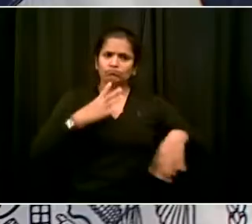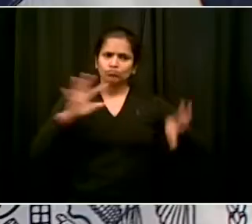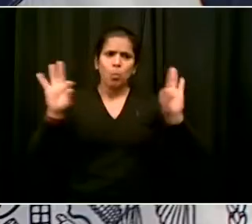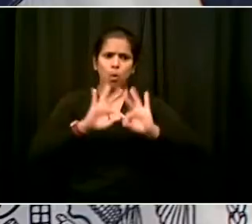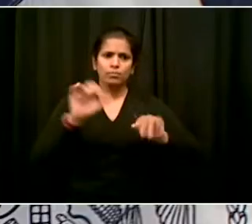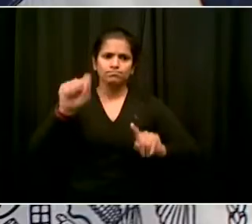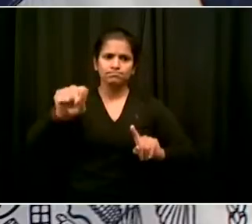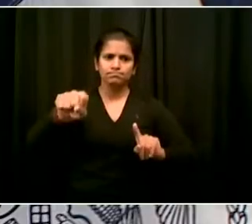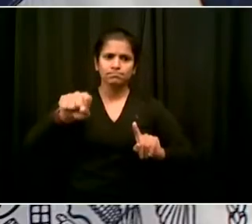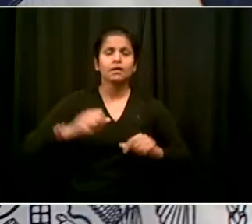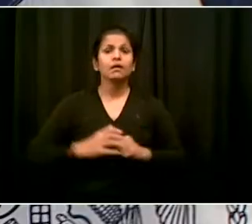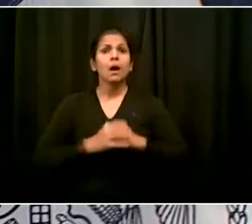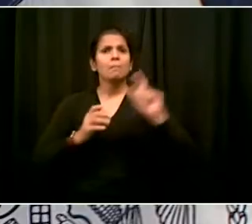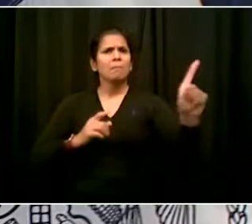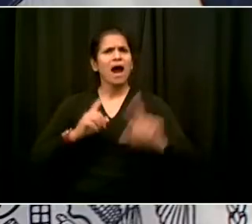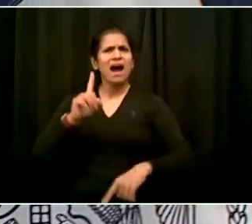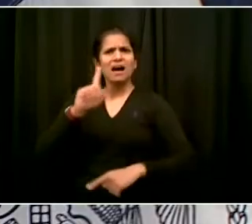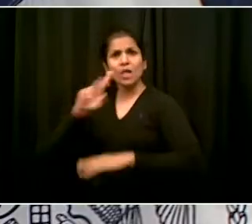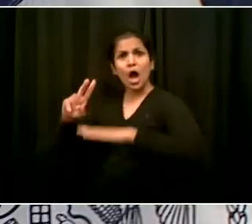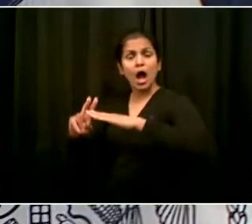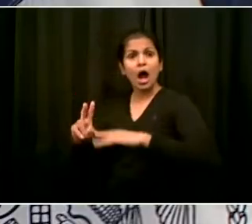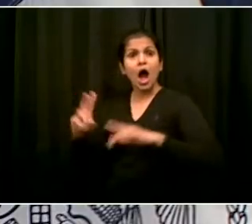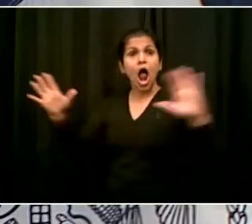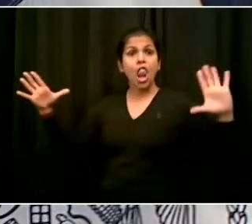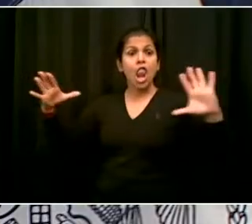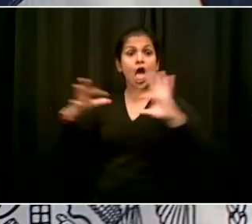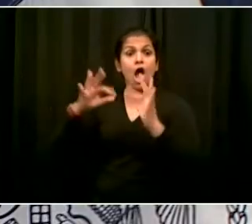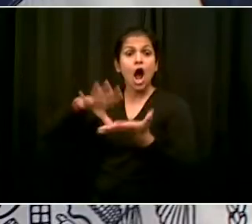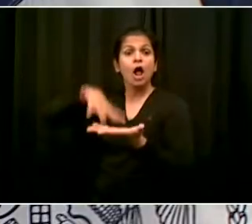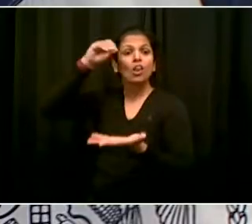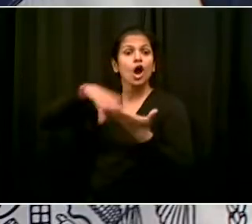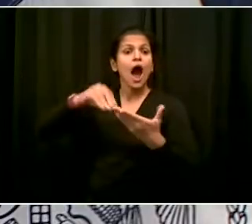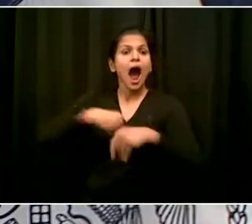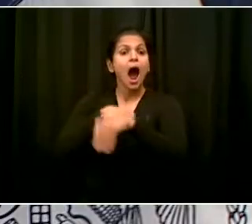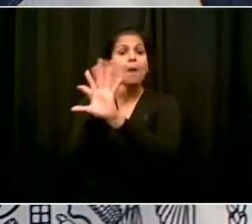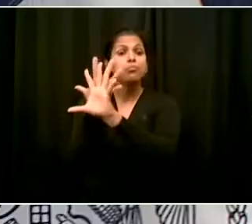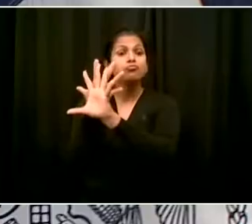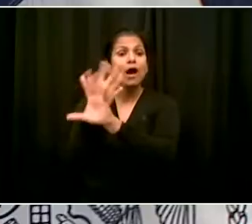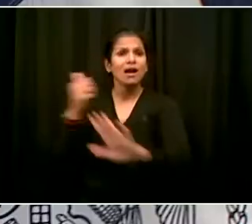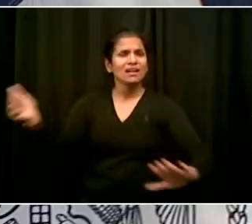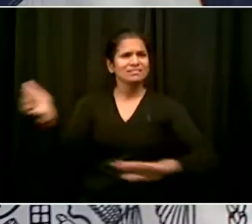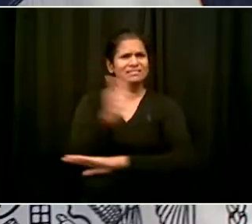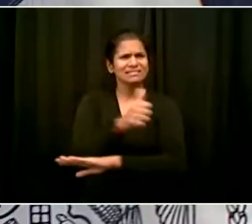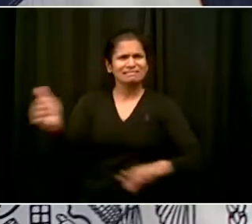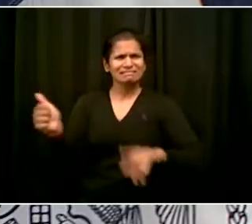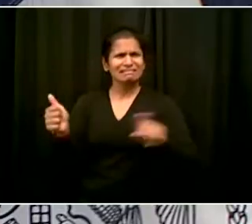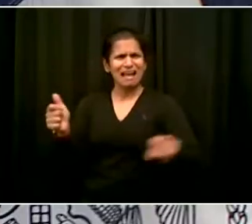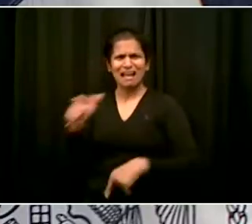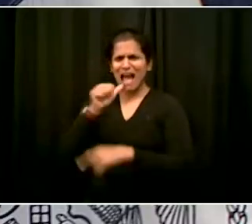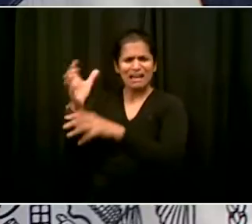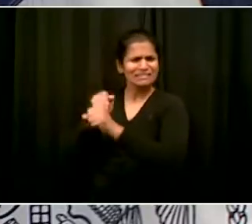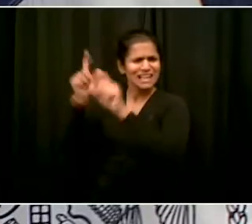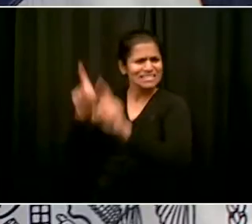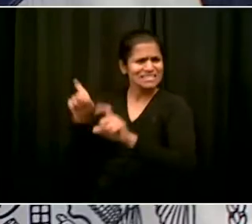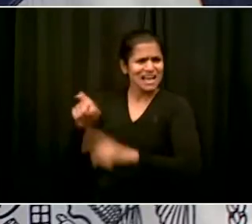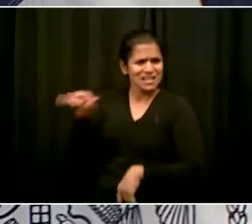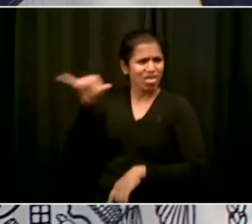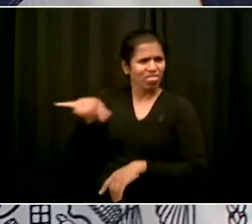IMPORTANT FOR OPENING. BURNING BRIDGES SITES ARE NOT